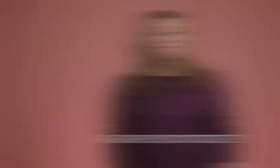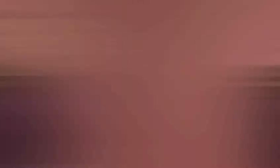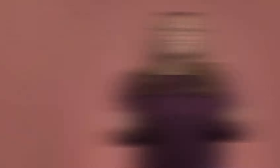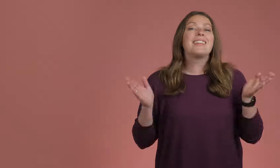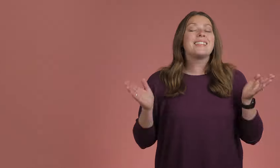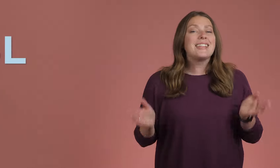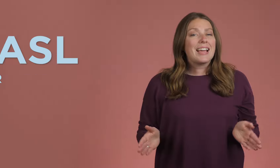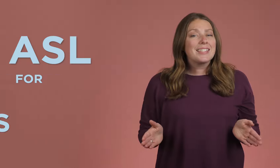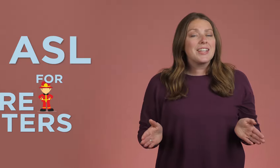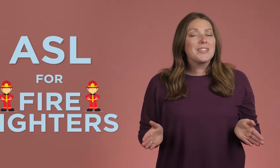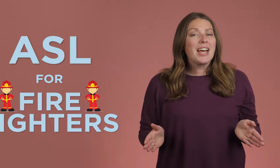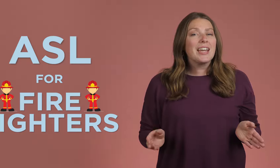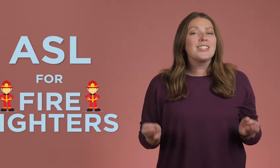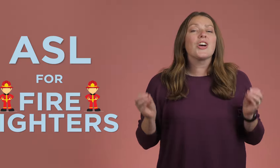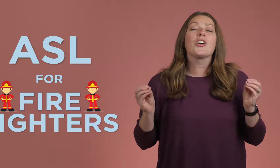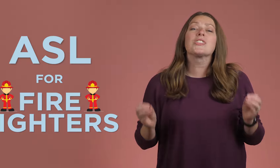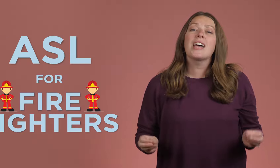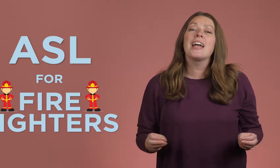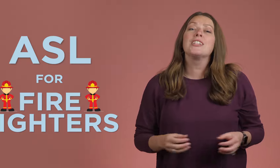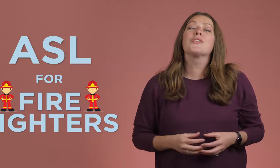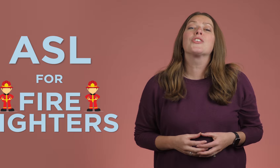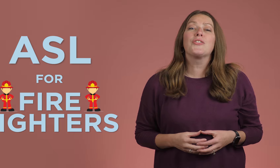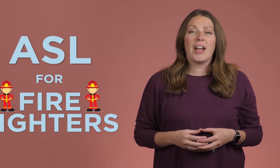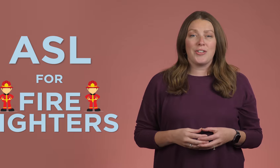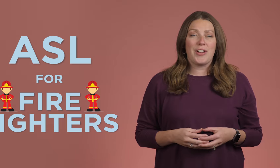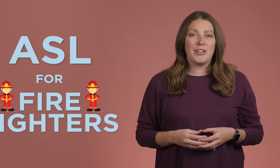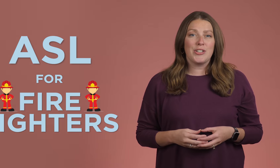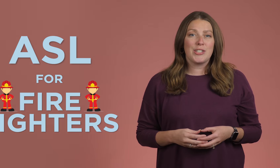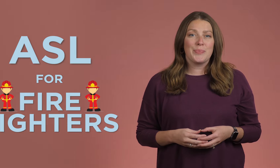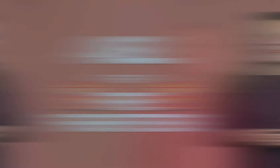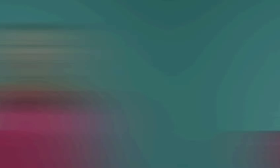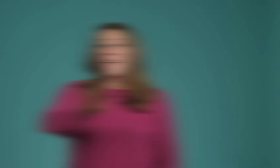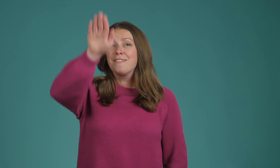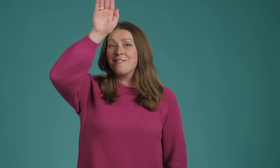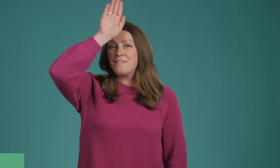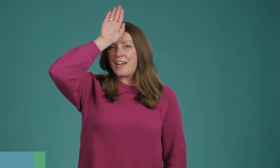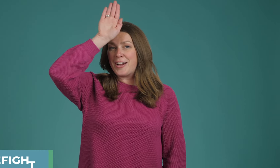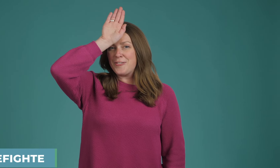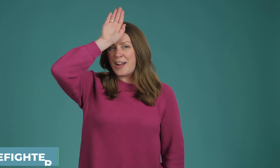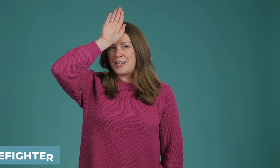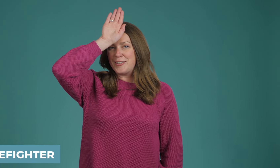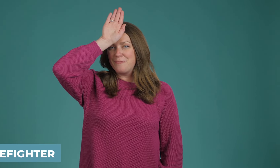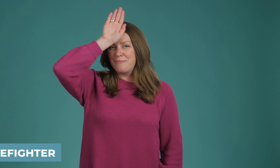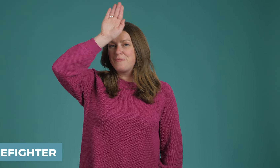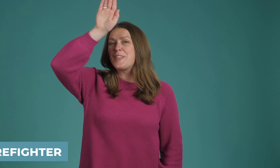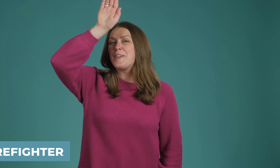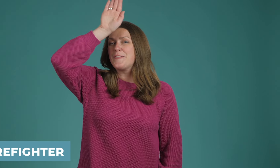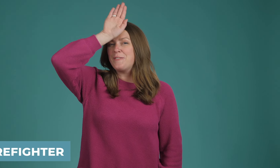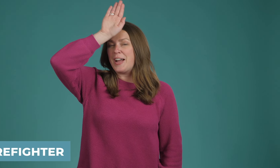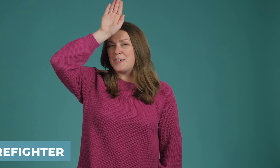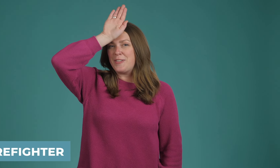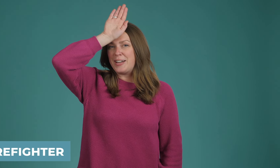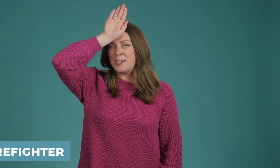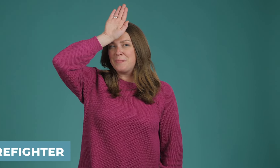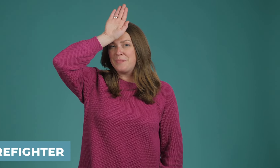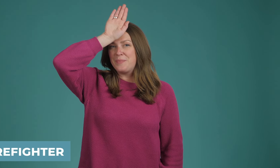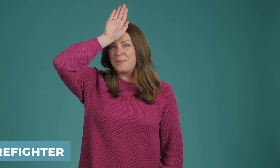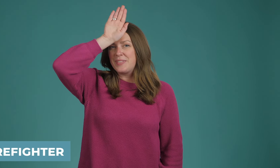This next set of signs are signs for firefighters. Firefighter.